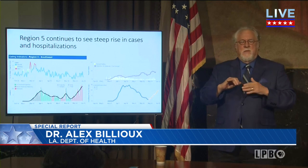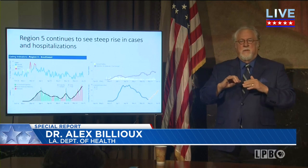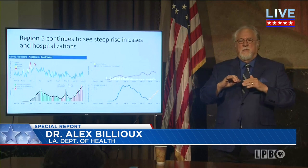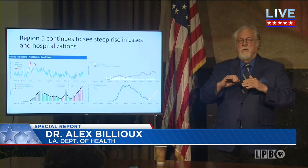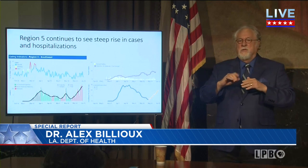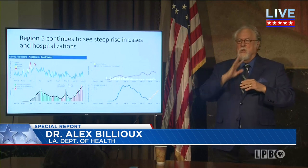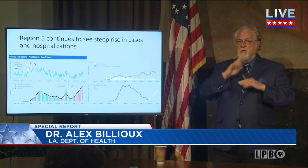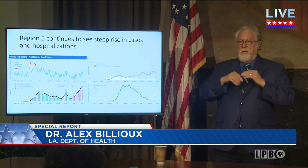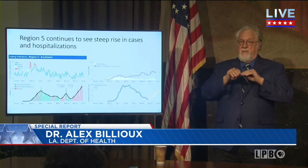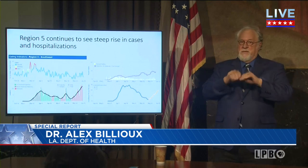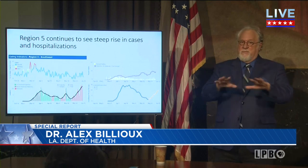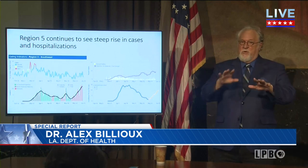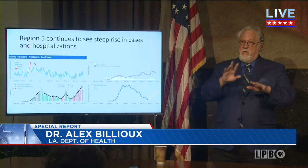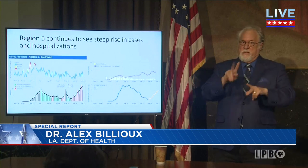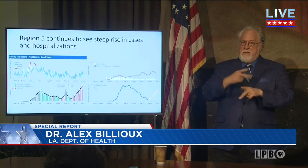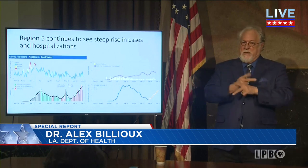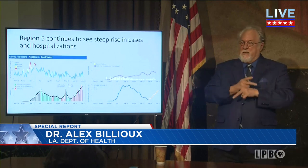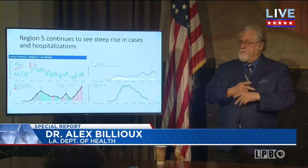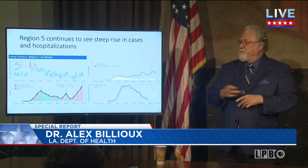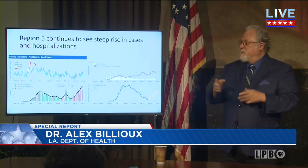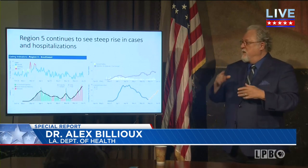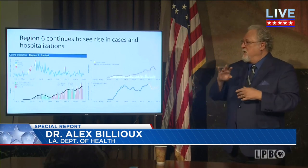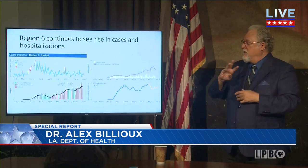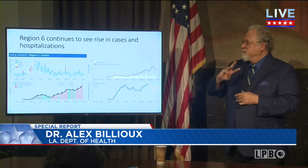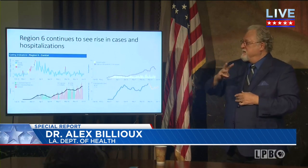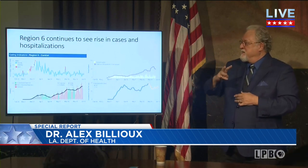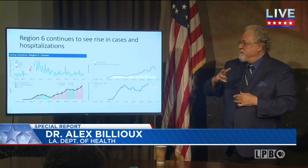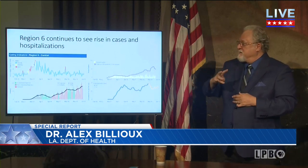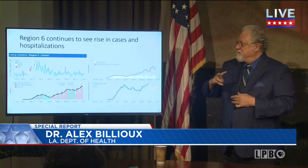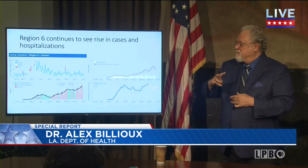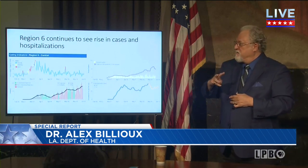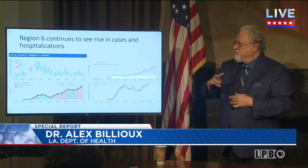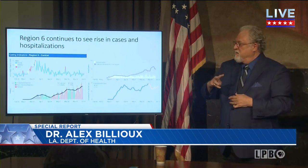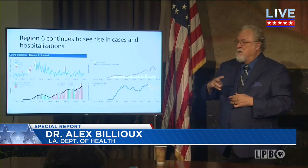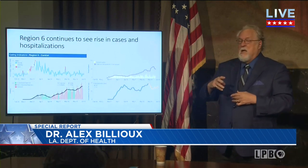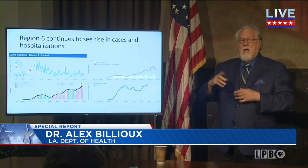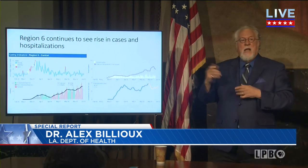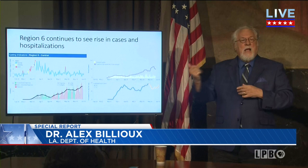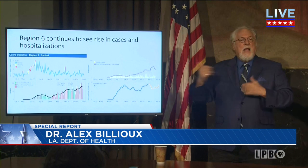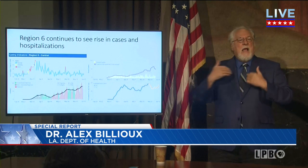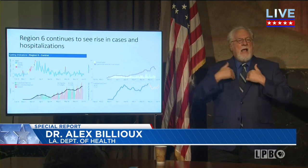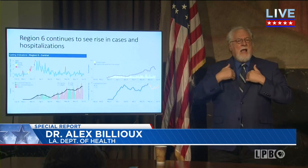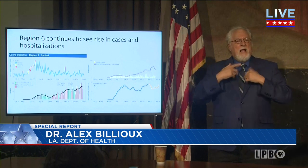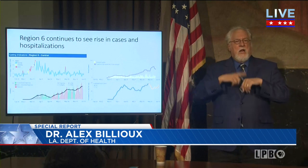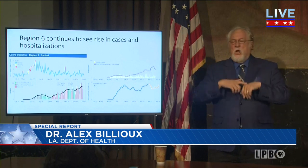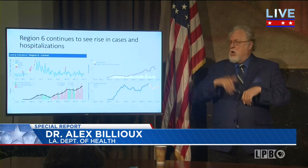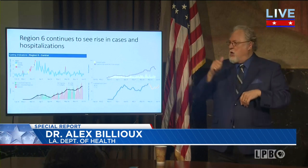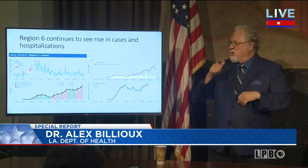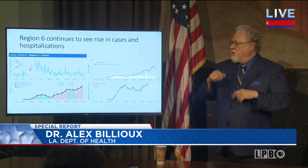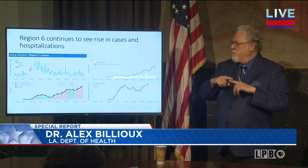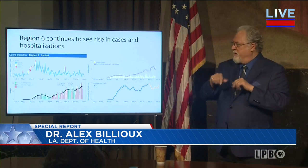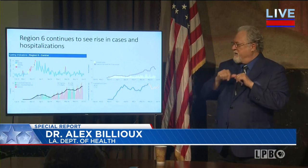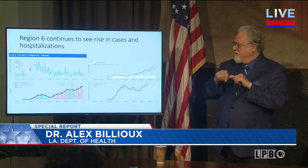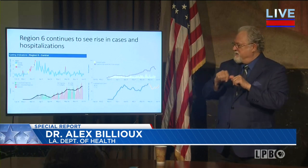AN INCREASE IN CASES AND INCREASE IN TESTS JUST LIKE IN REGION 4. THAT TELLS US THERE IS ACTUAL